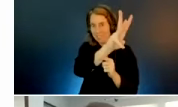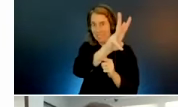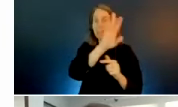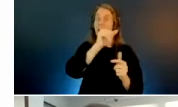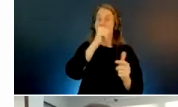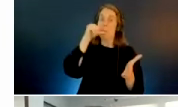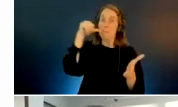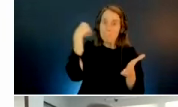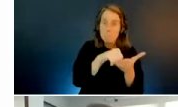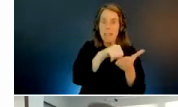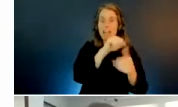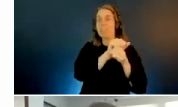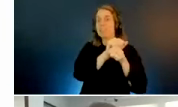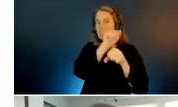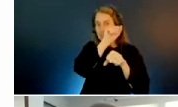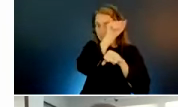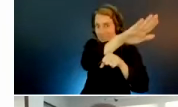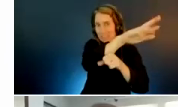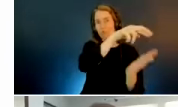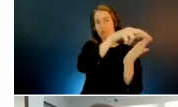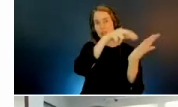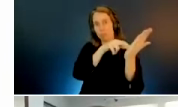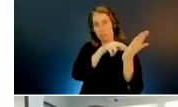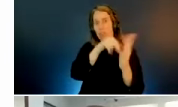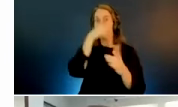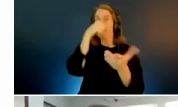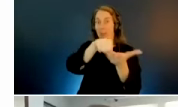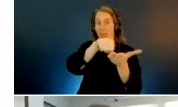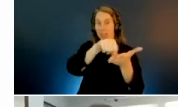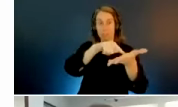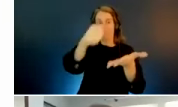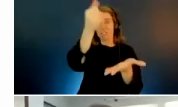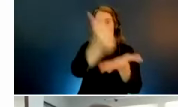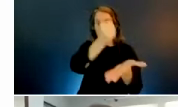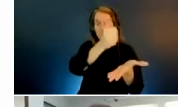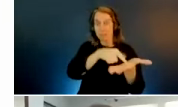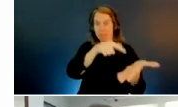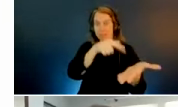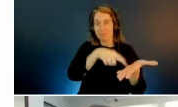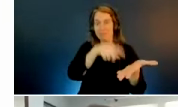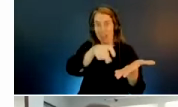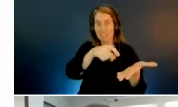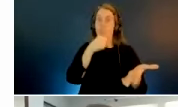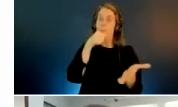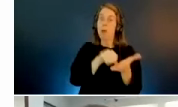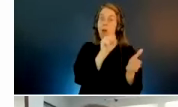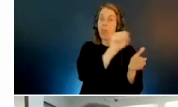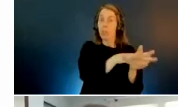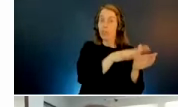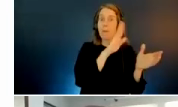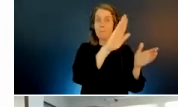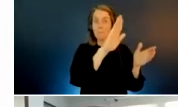it has to be postmarked by May 16th um so get that thing to the uh post office by five whenever the